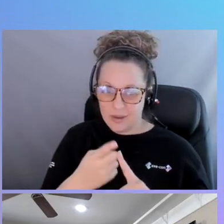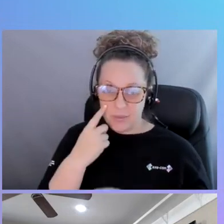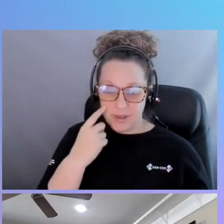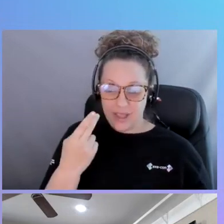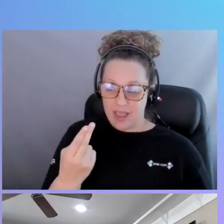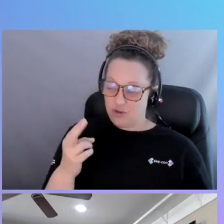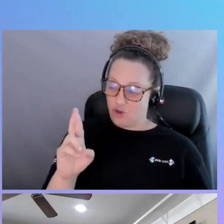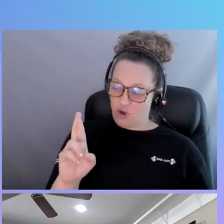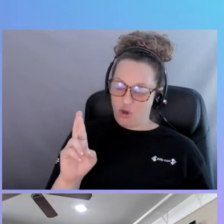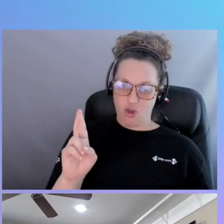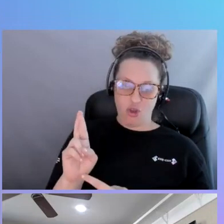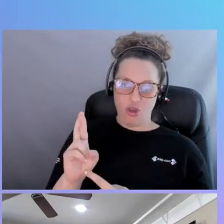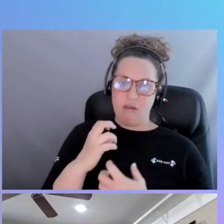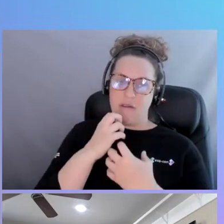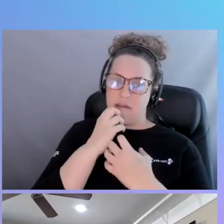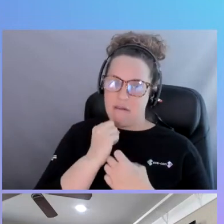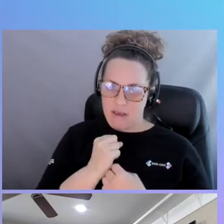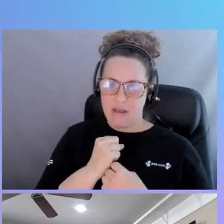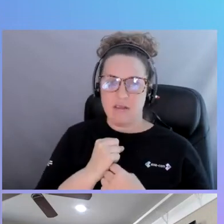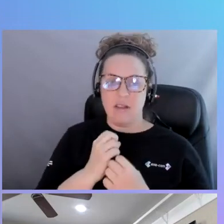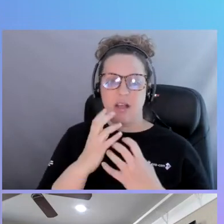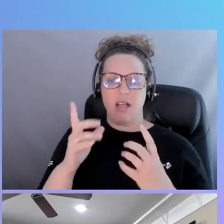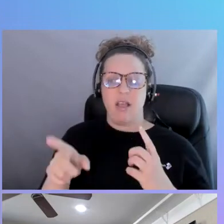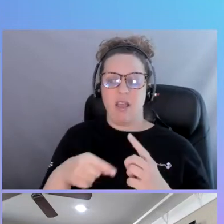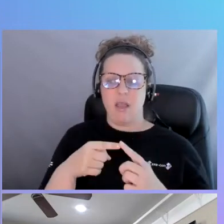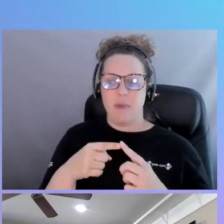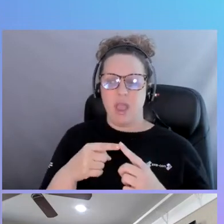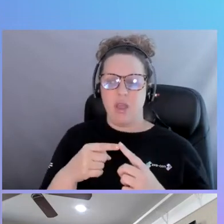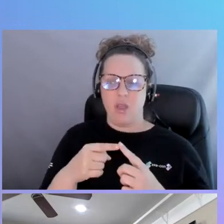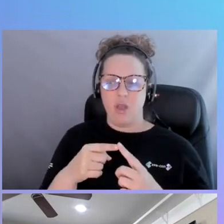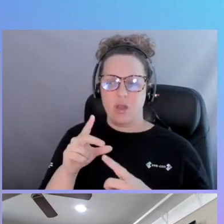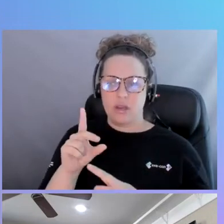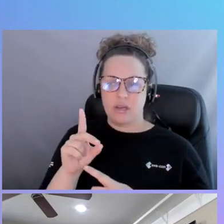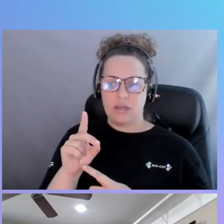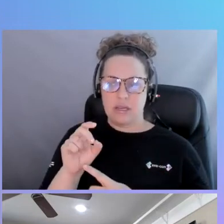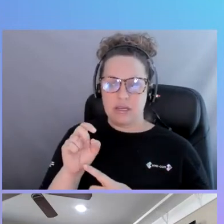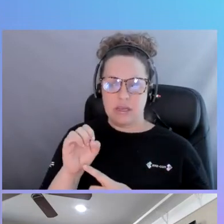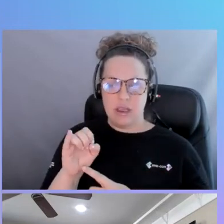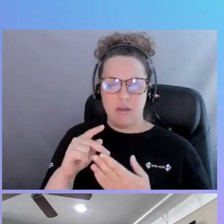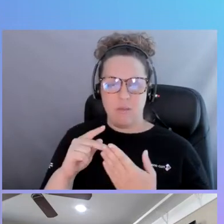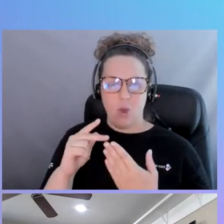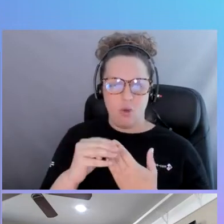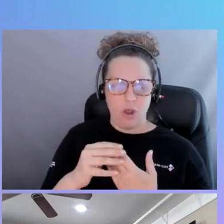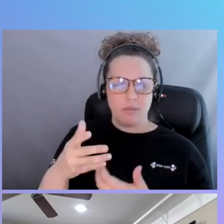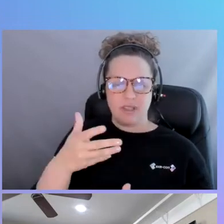a lot about the Dei programs, interactions and what's going on